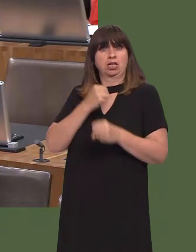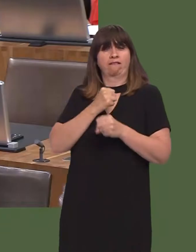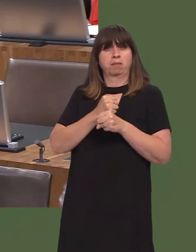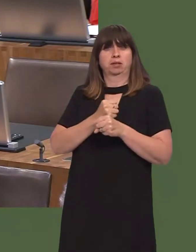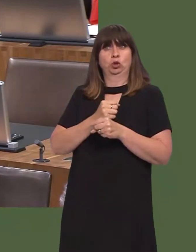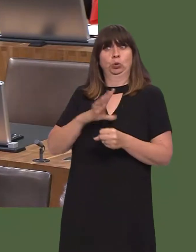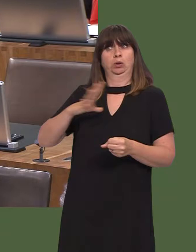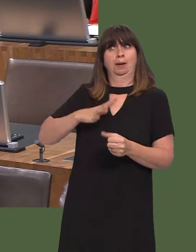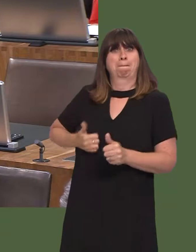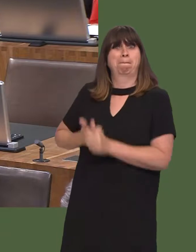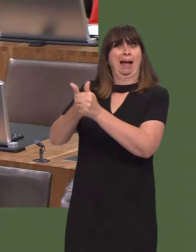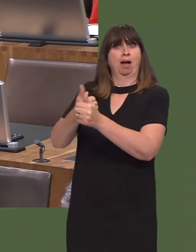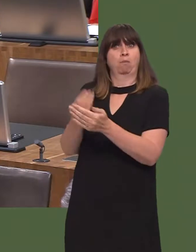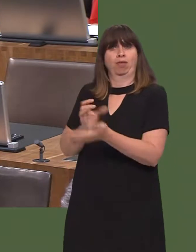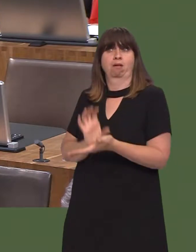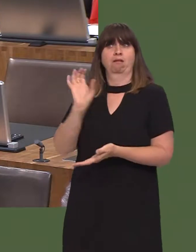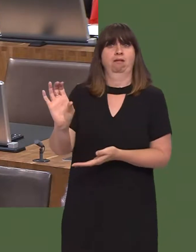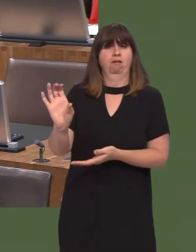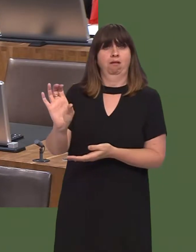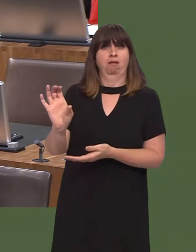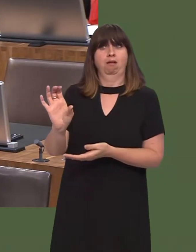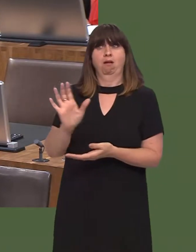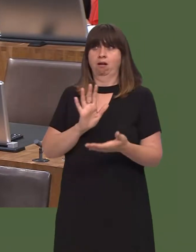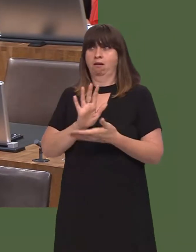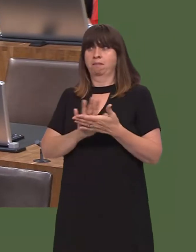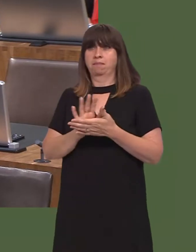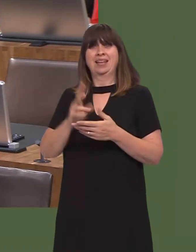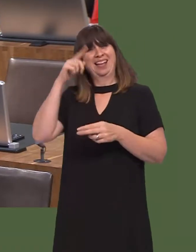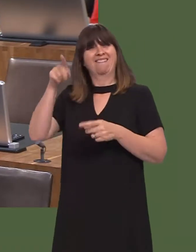guarantee at the very least. Now, if the circuit was in a stronger financial position, it wouldnít